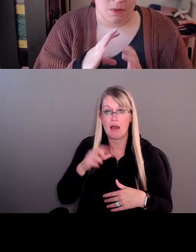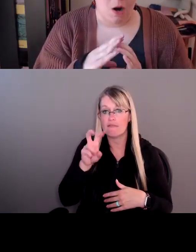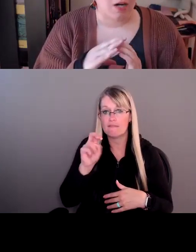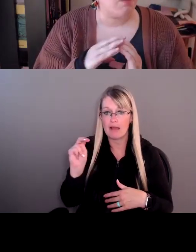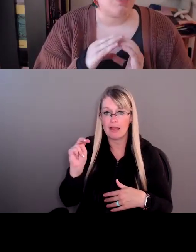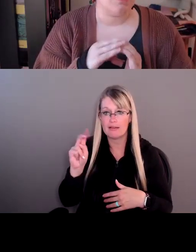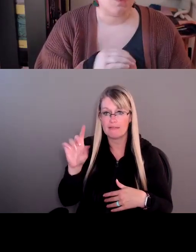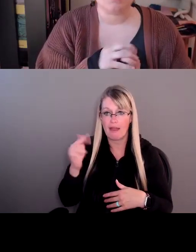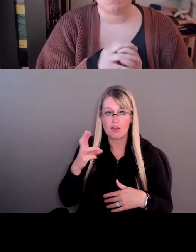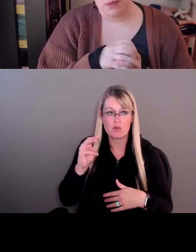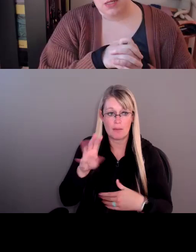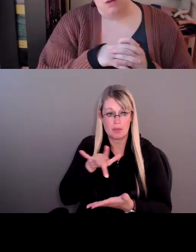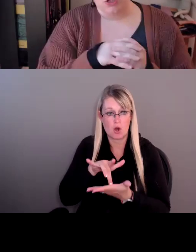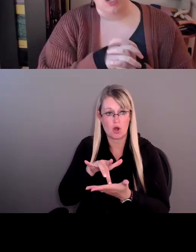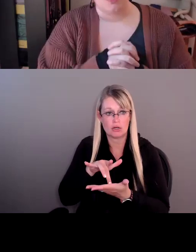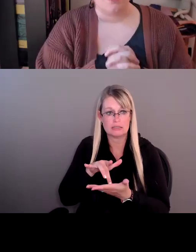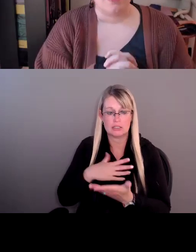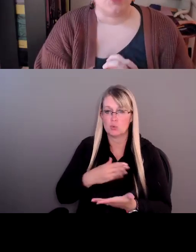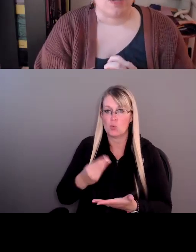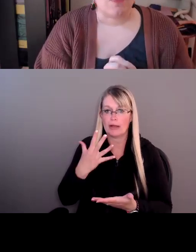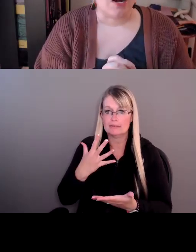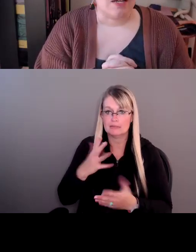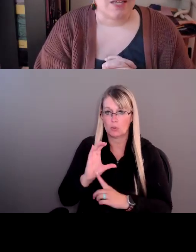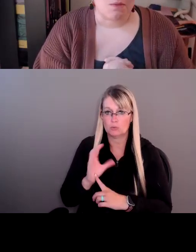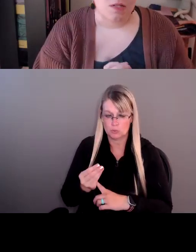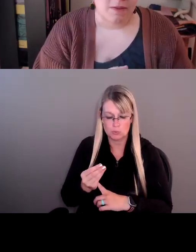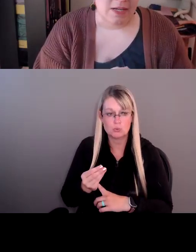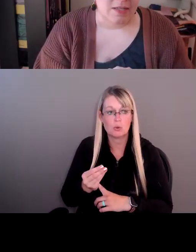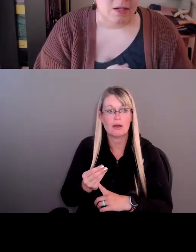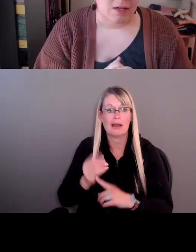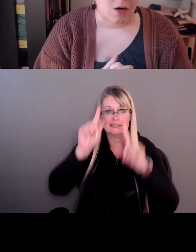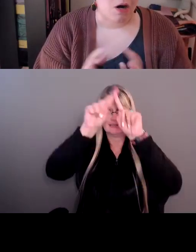part of the middle as white supremacy culture and around other examples around things that are part